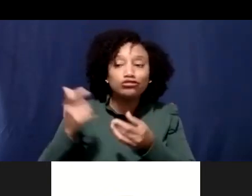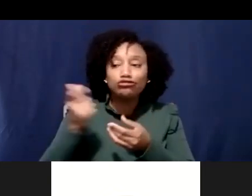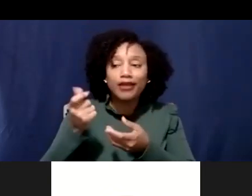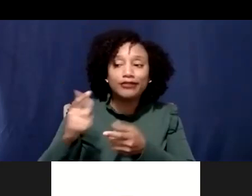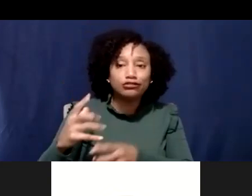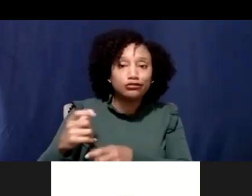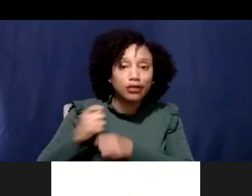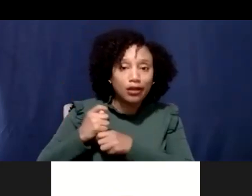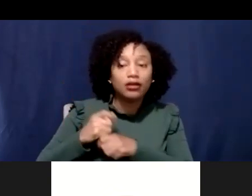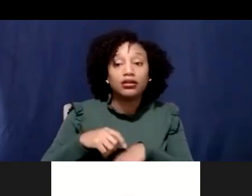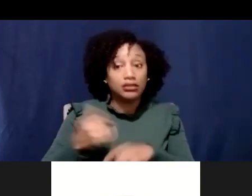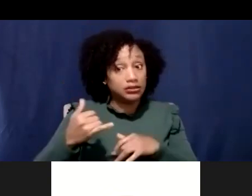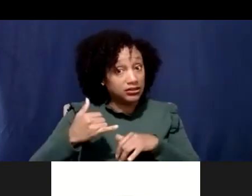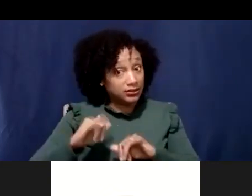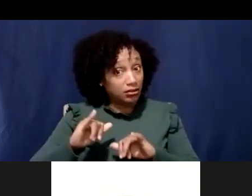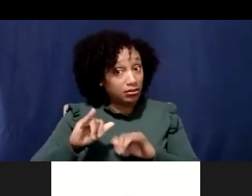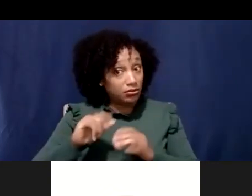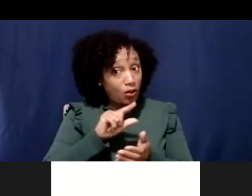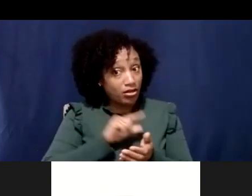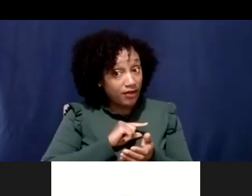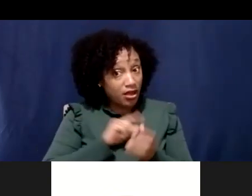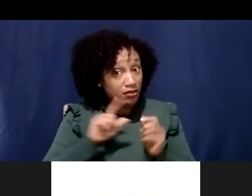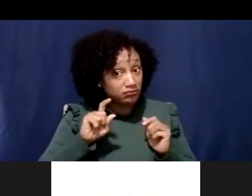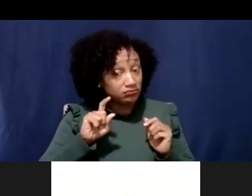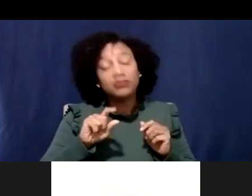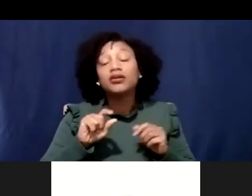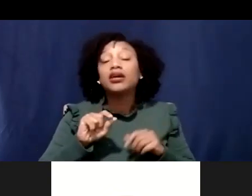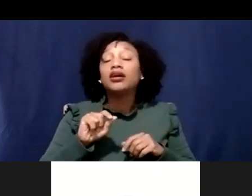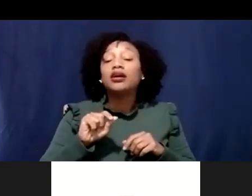still qualify if most of the ideation, execution,